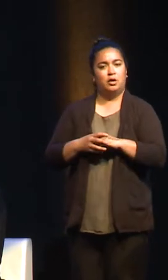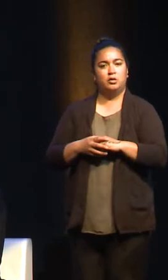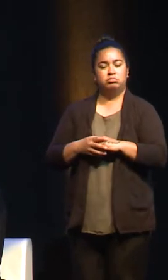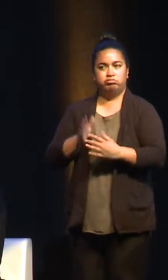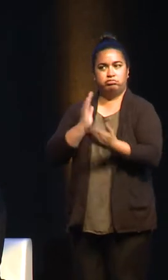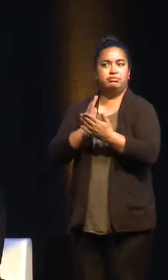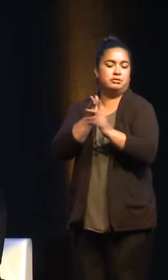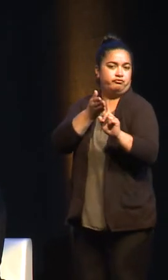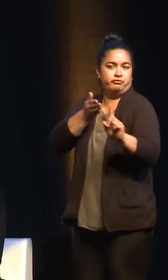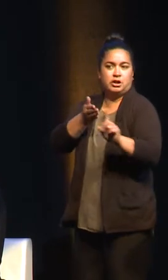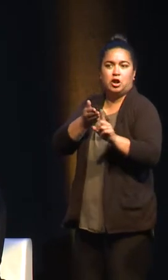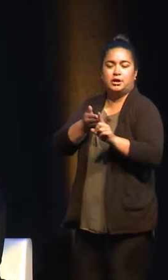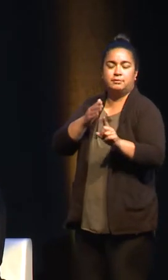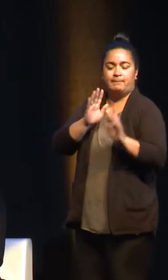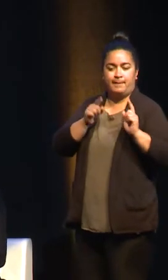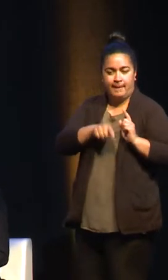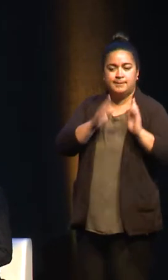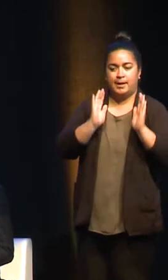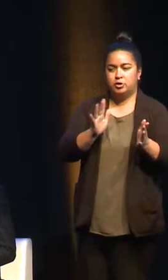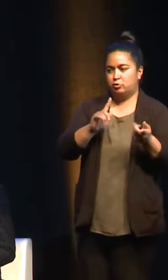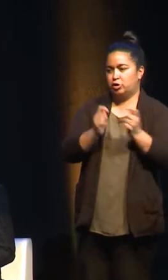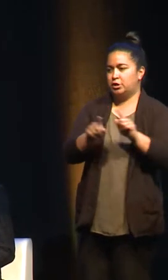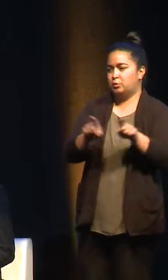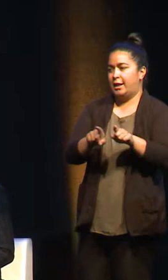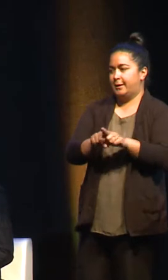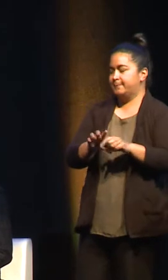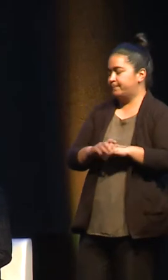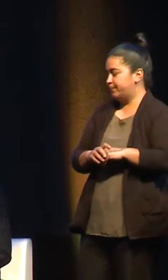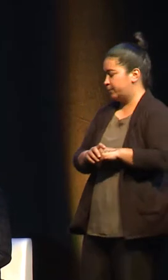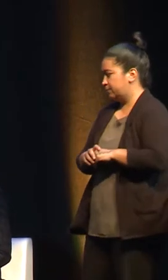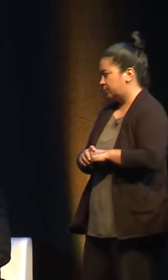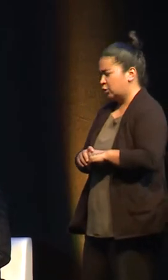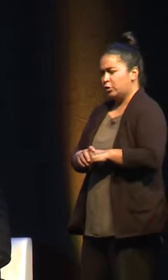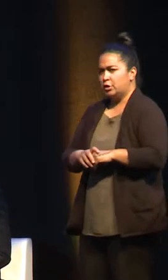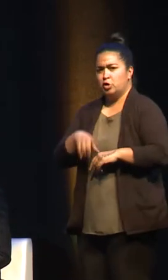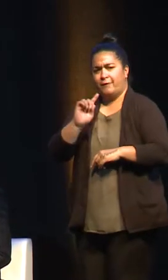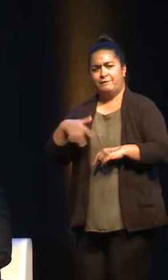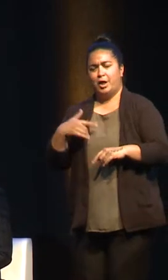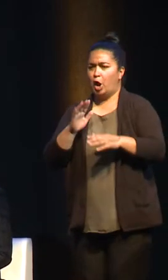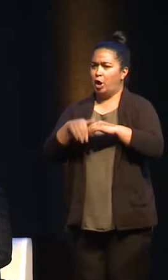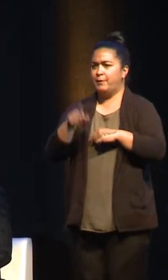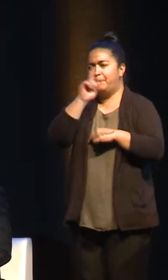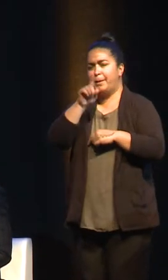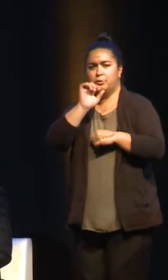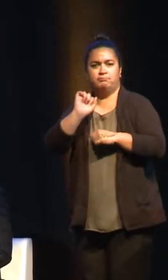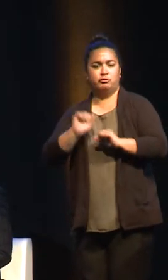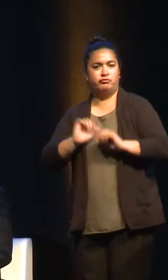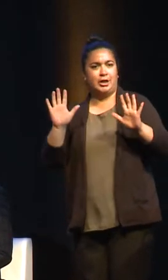that actually that sector has to move as well. Jehan: What's your sense about how the reaction has been to this over the past few days? I mean you've obviously got people who think